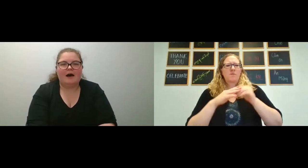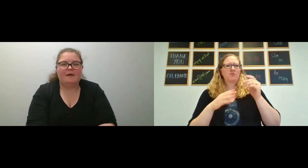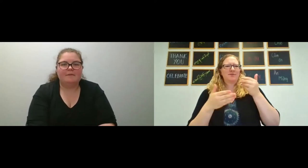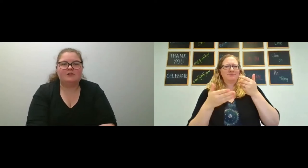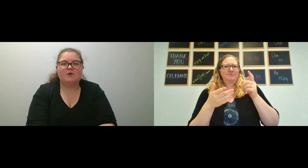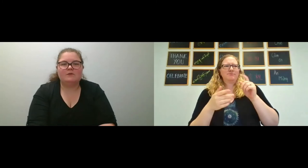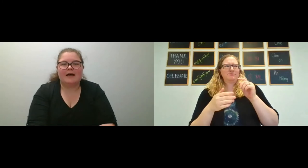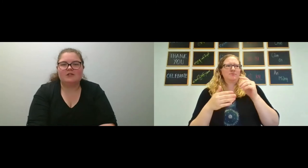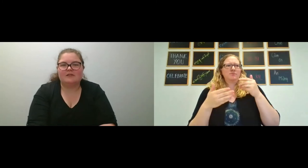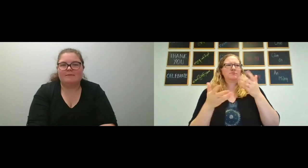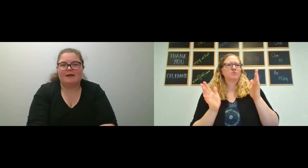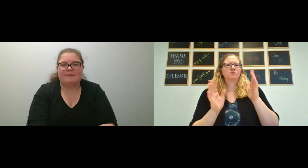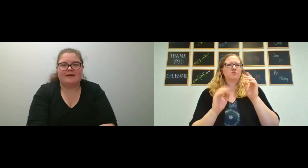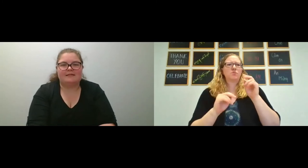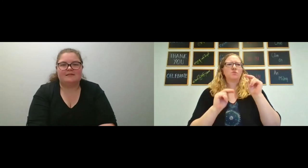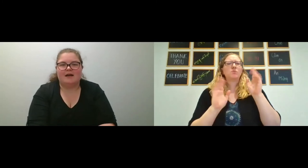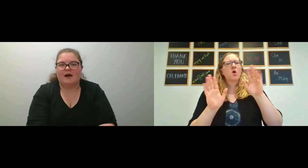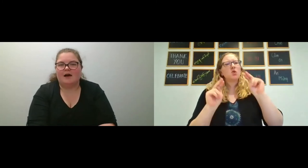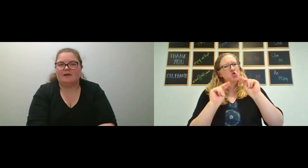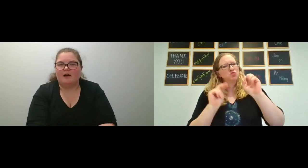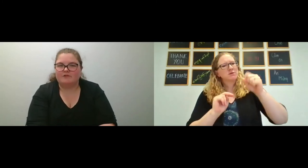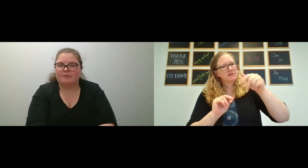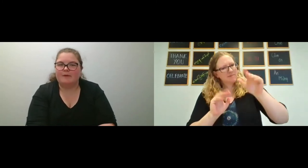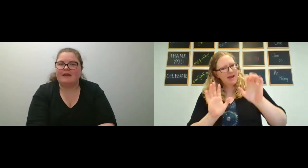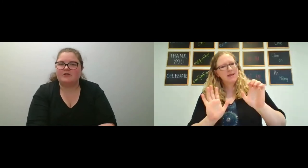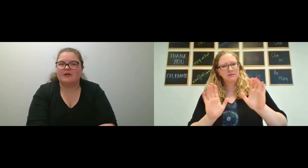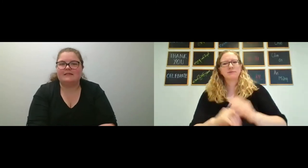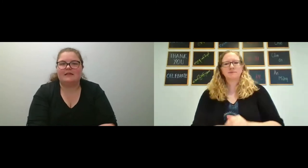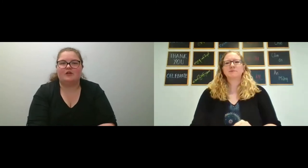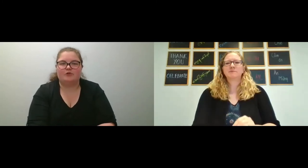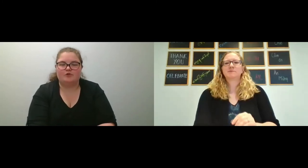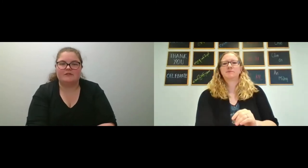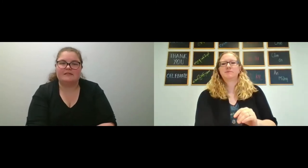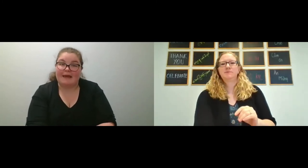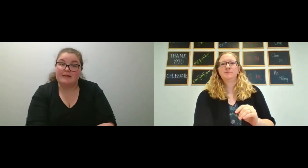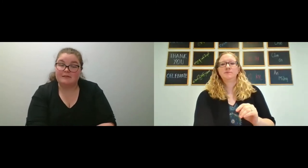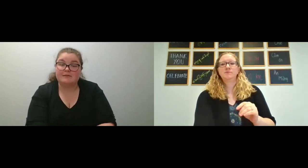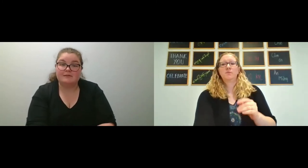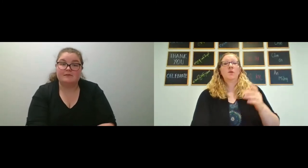Don't touch them in a place that's not- uncomfortable and make sure it's in a neutral space.